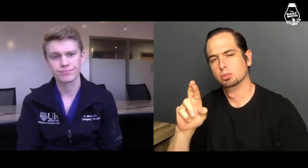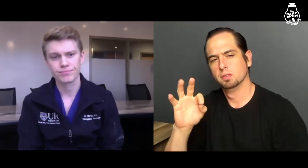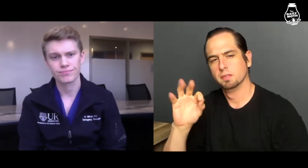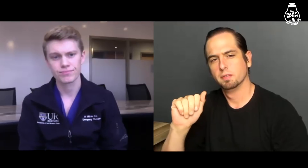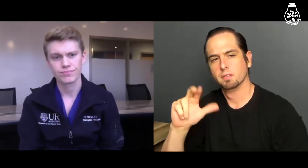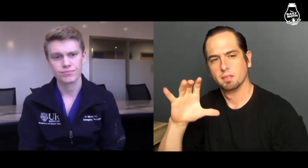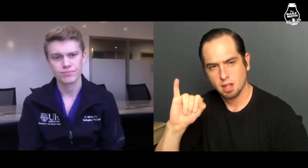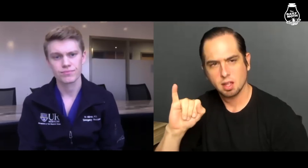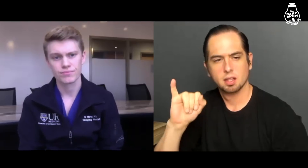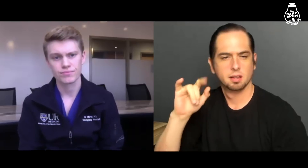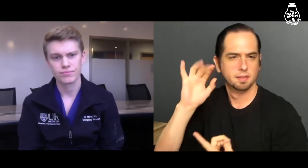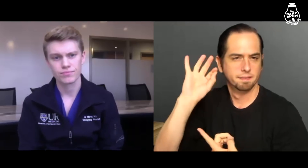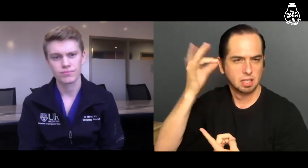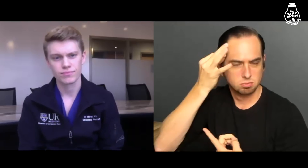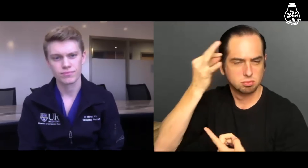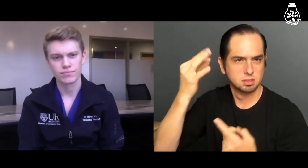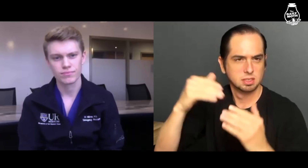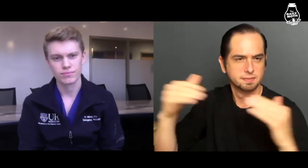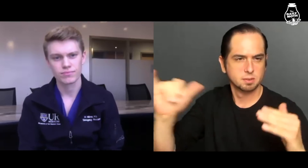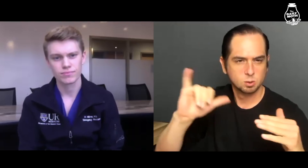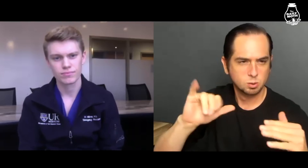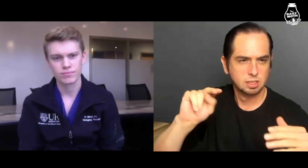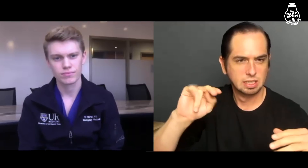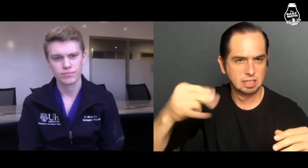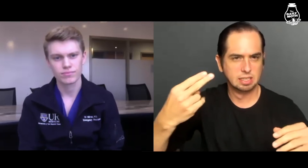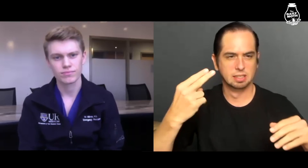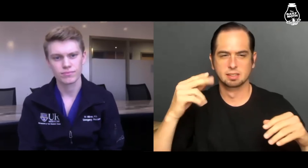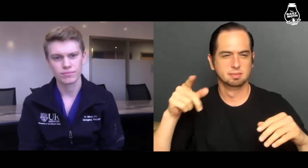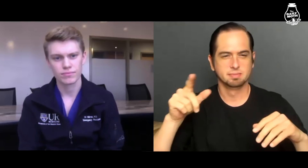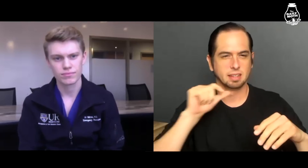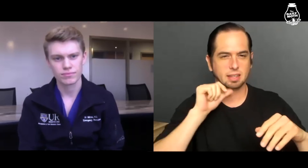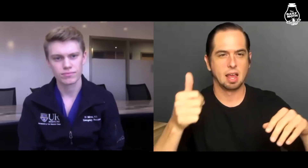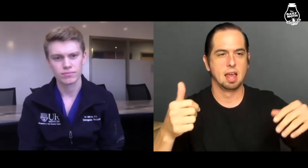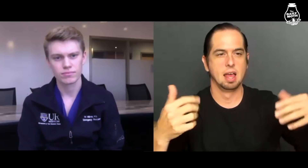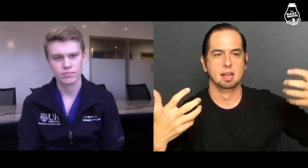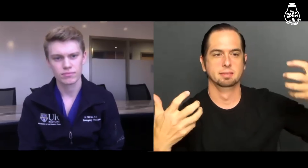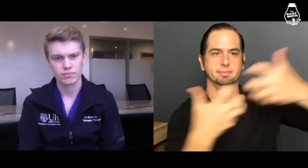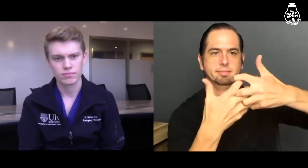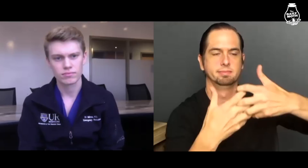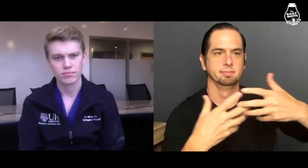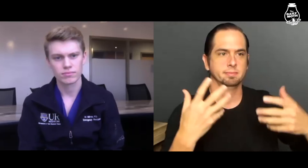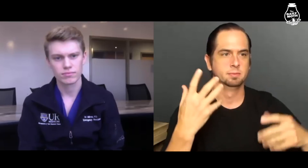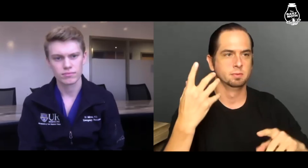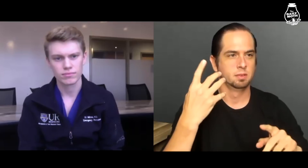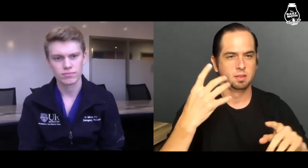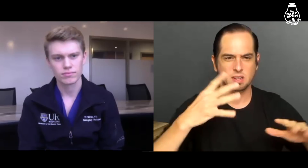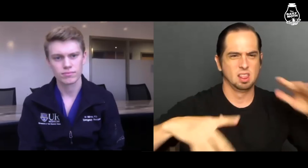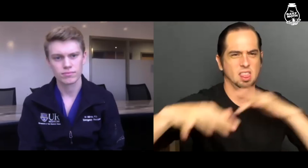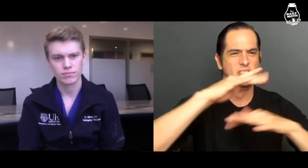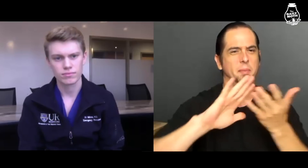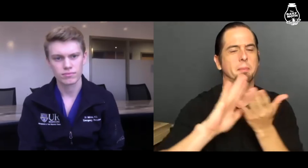but Dr. Fauci and the federal level, the NIH, what they say don't align.